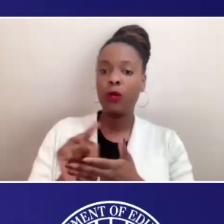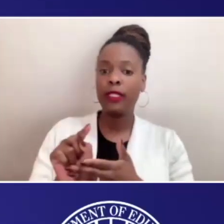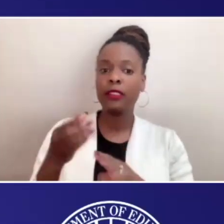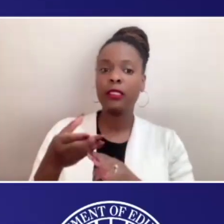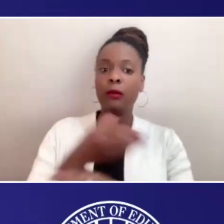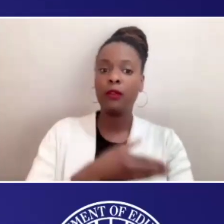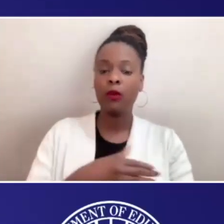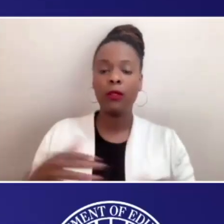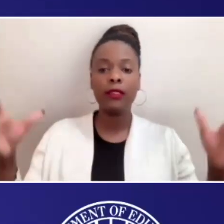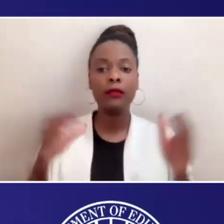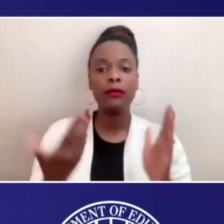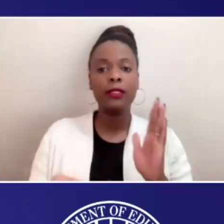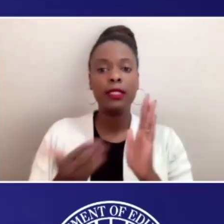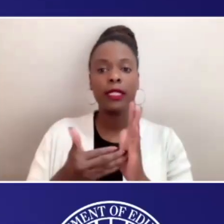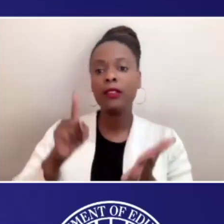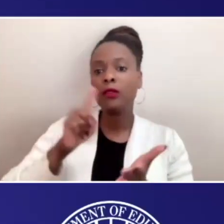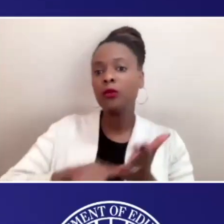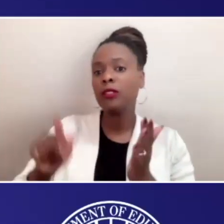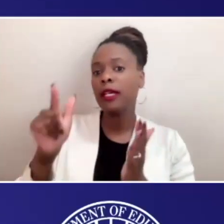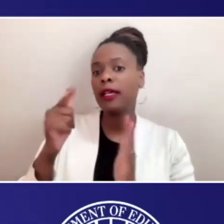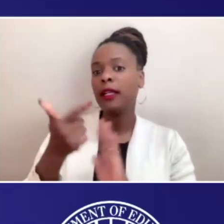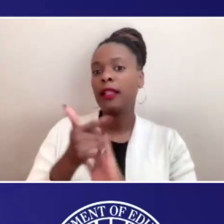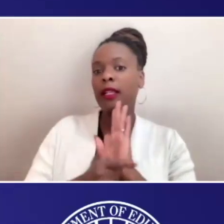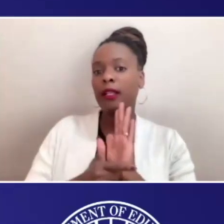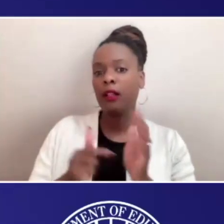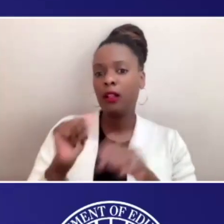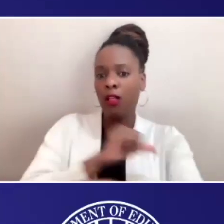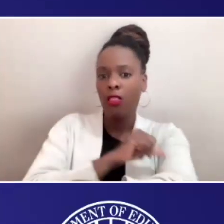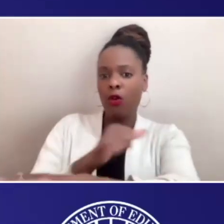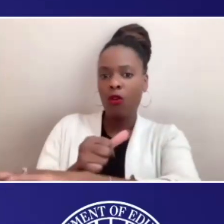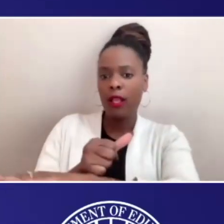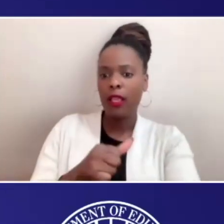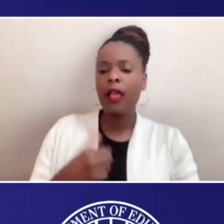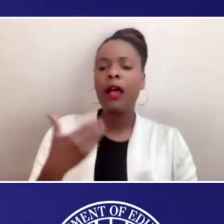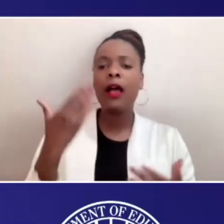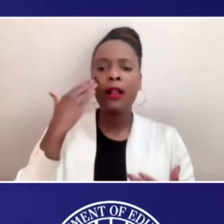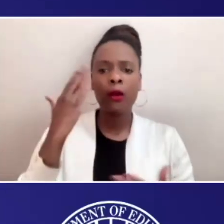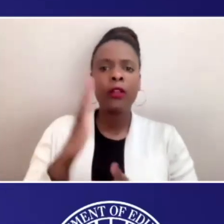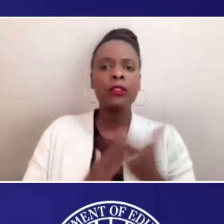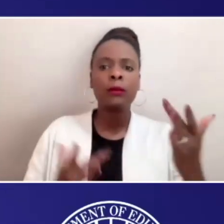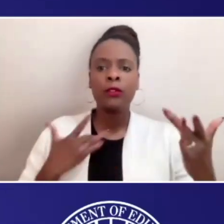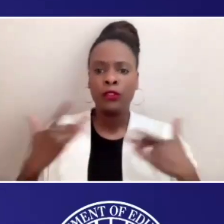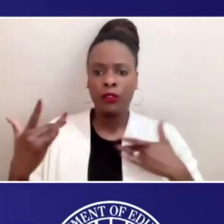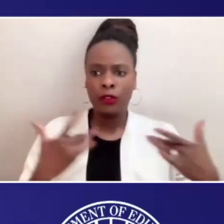to check the legal authority to do so? I know there's concerns about if we close